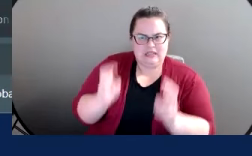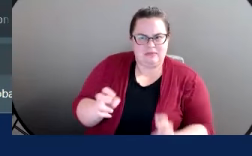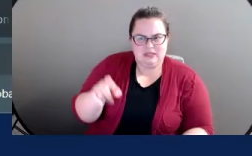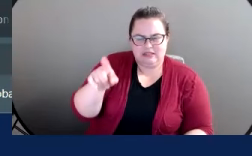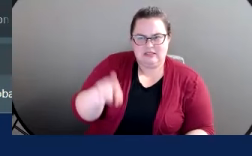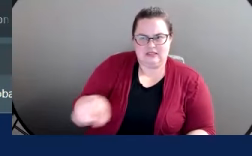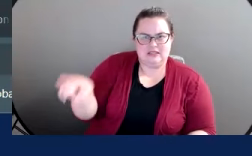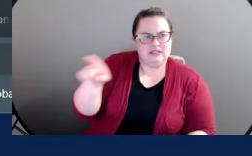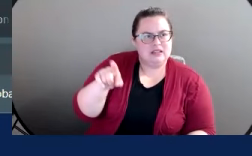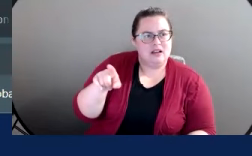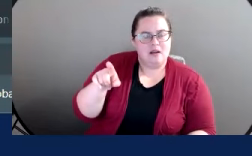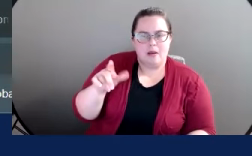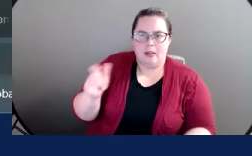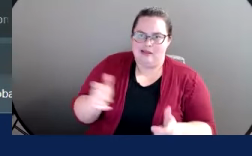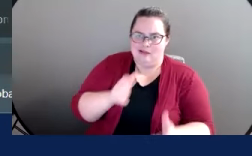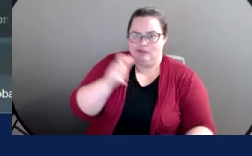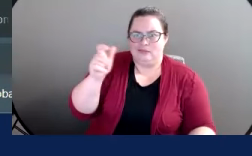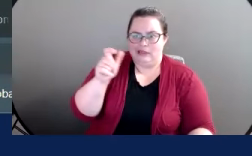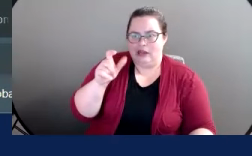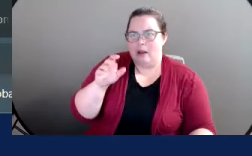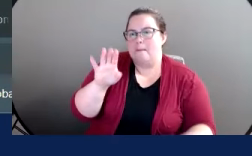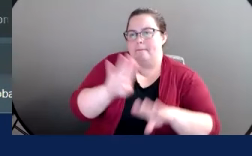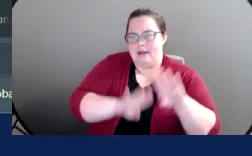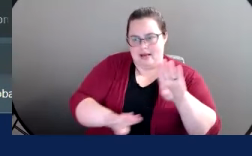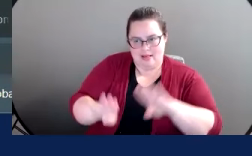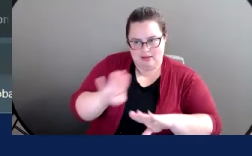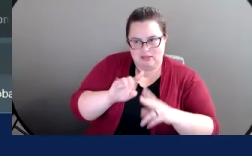The big ones are biology, physiology,